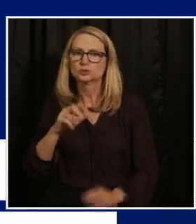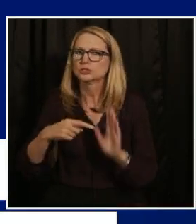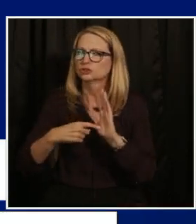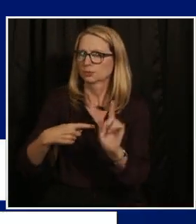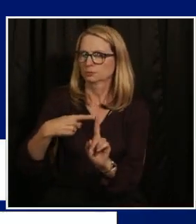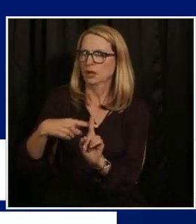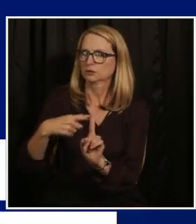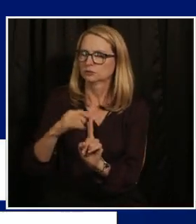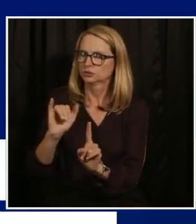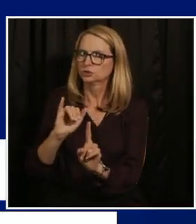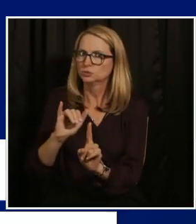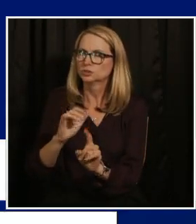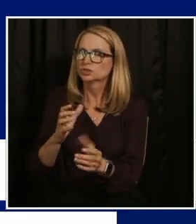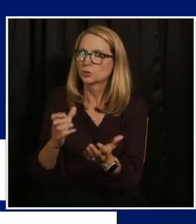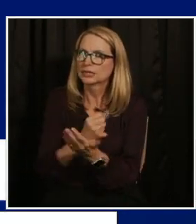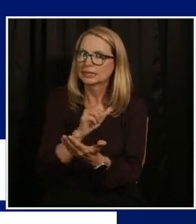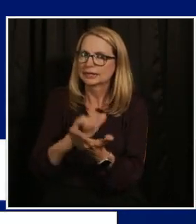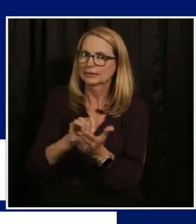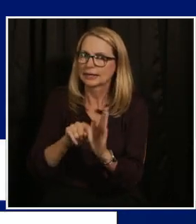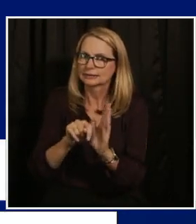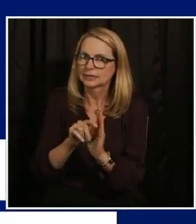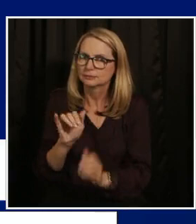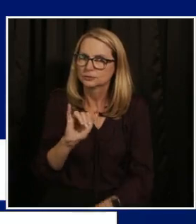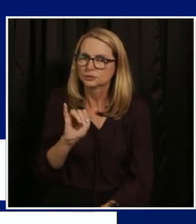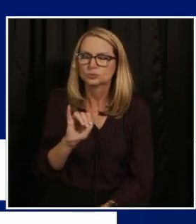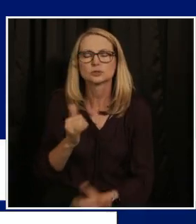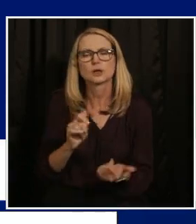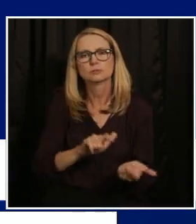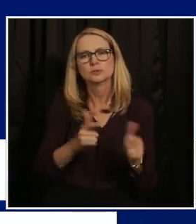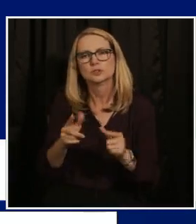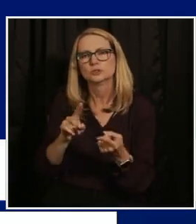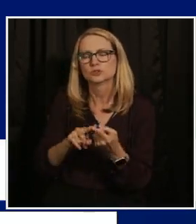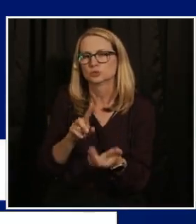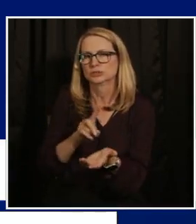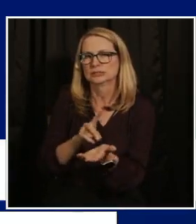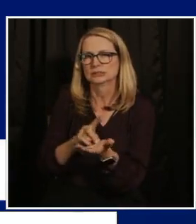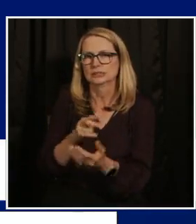with that i'll turn it over to dr hurlahi to cover where we are with cova cases in colorado